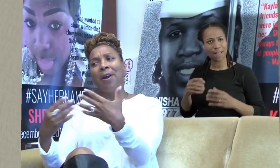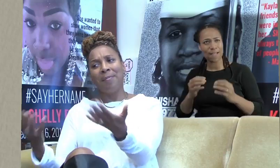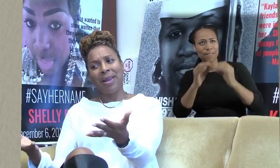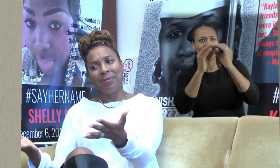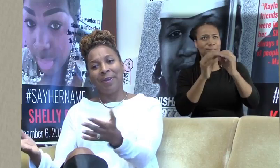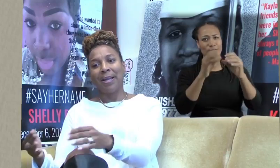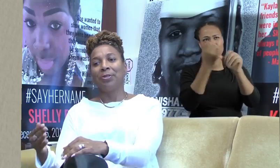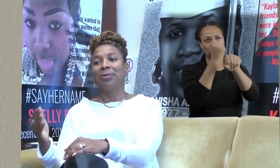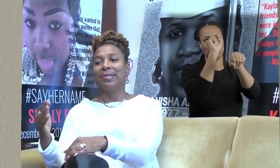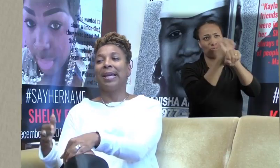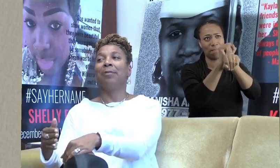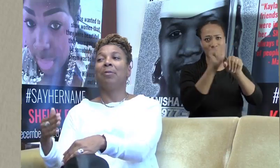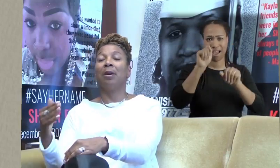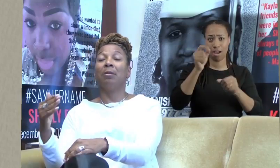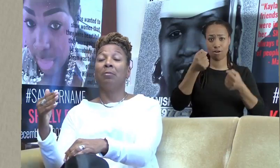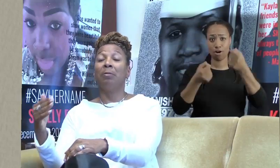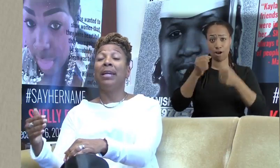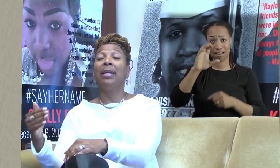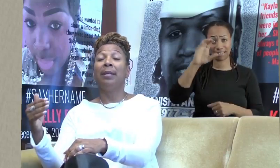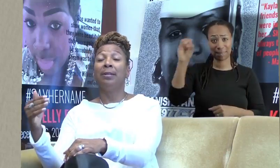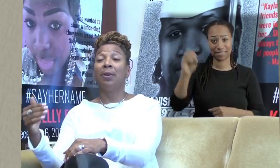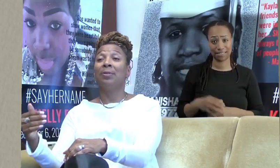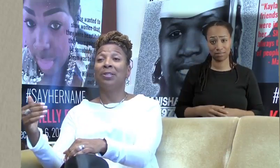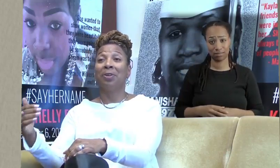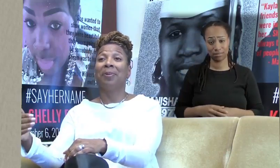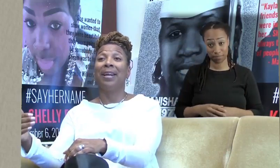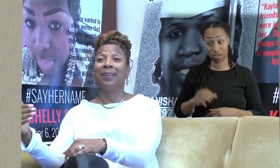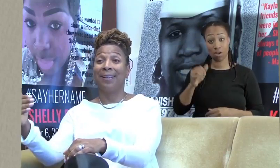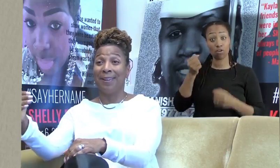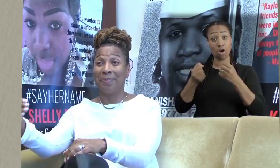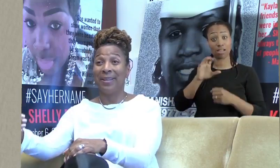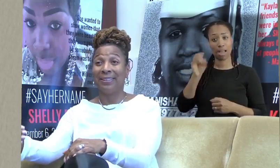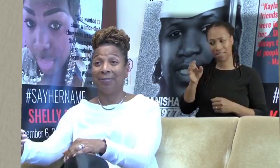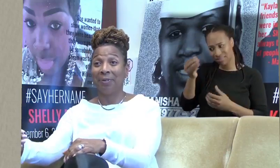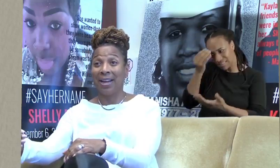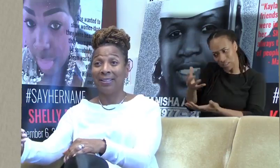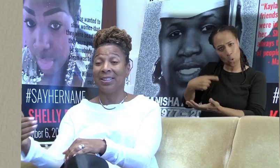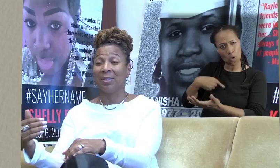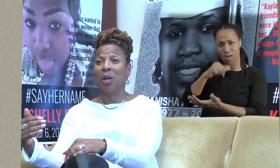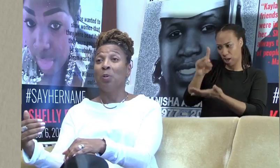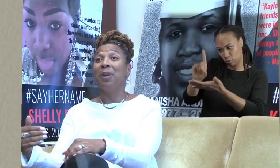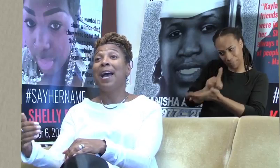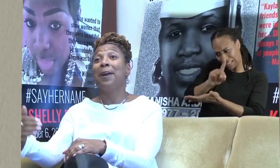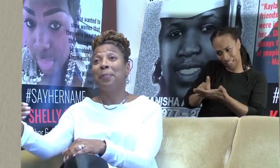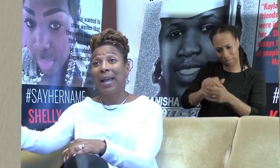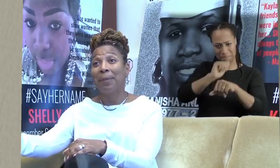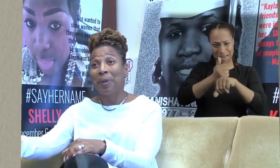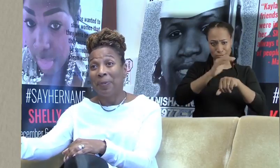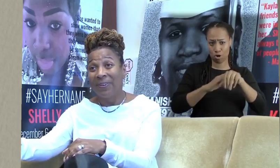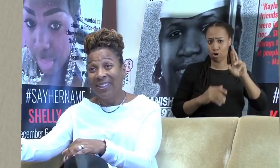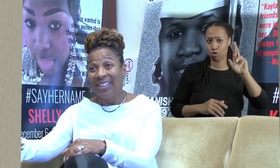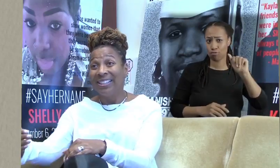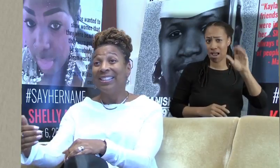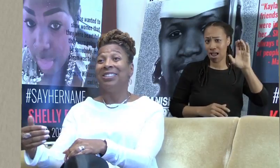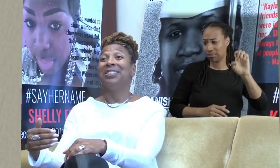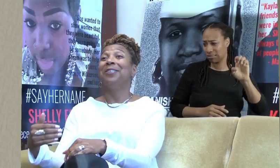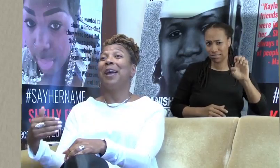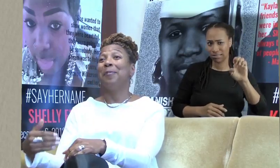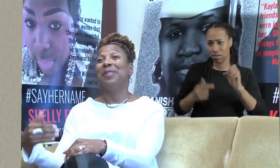And what they were arguing when they were trying to get a job, at a car manufacturer. And the car manufacturer said, “Well, we don’t discriminate on the basis of race,